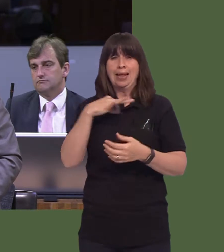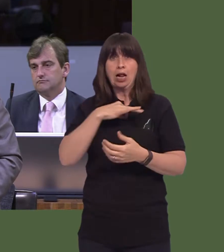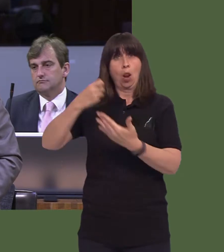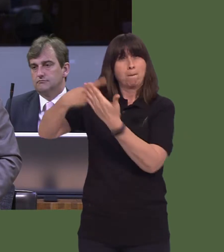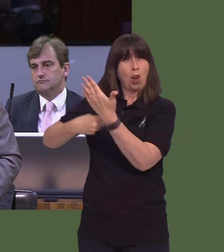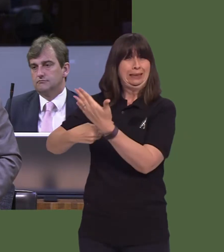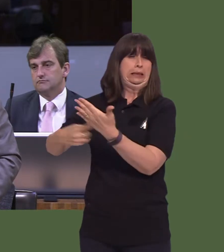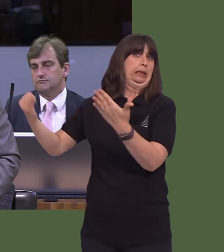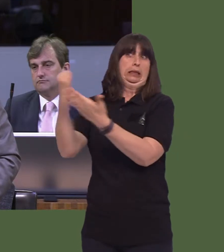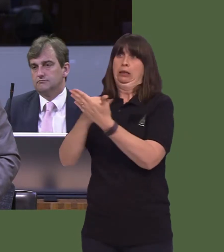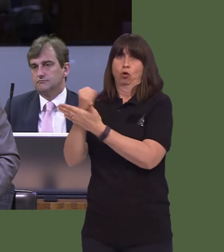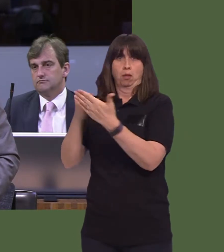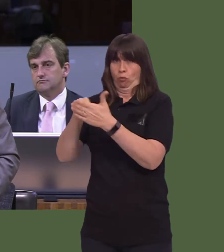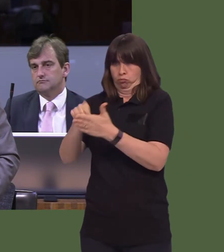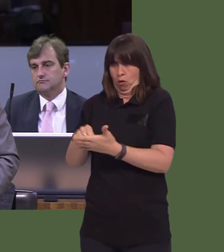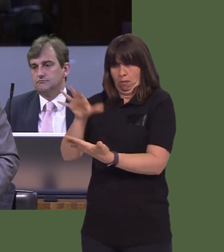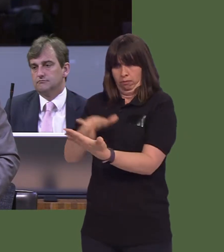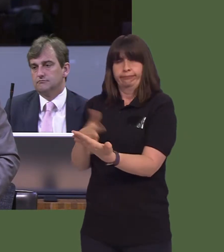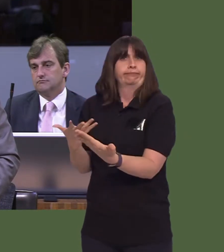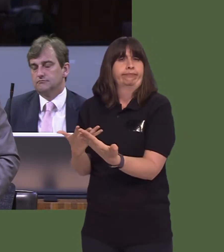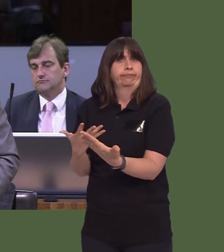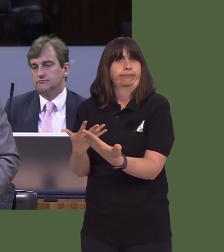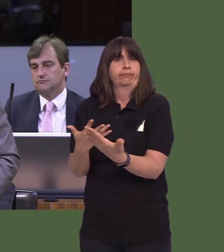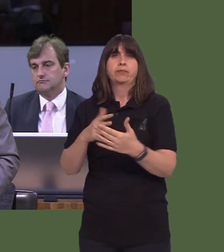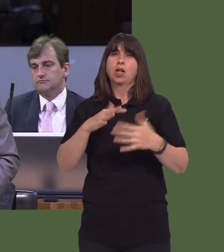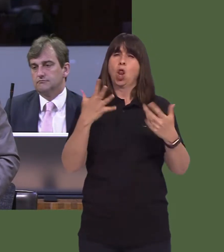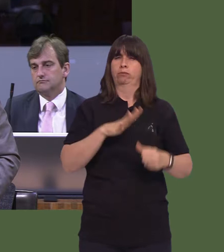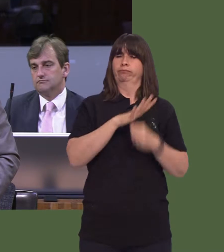flawed; and senior nurse leaders were disrespected and ignored.